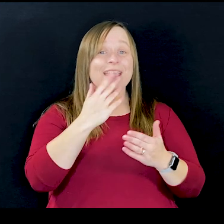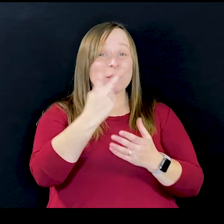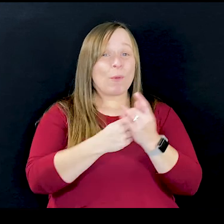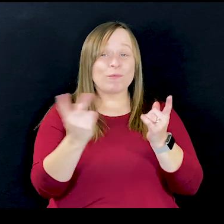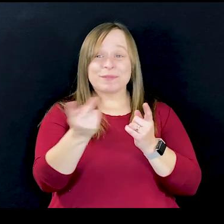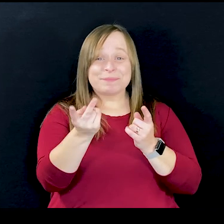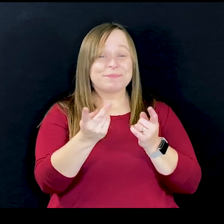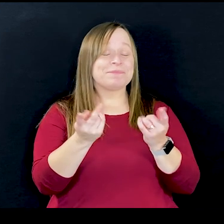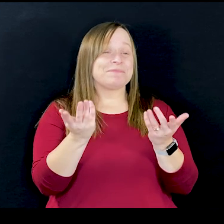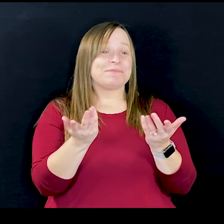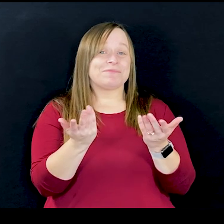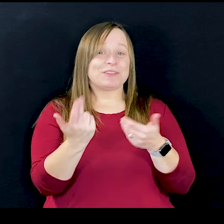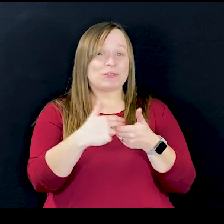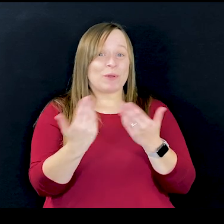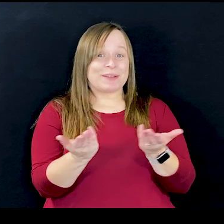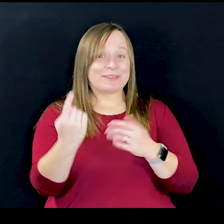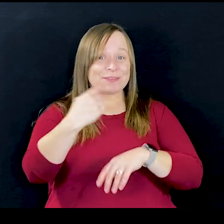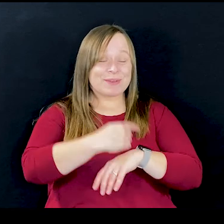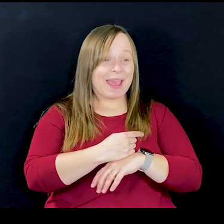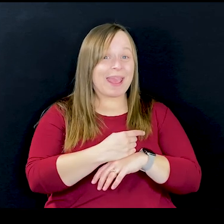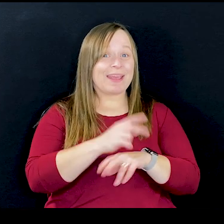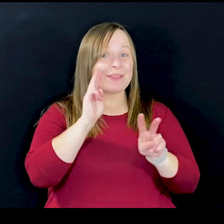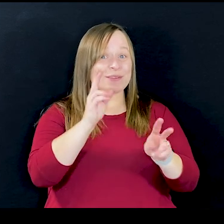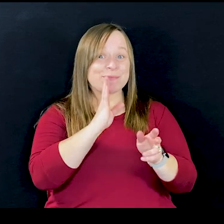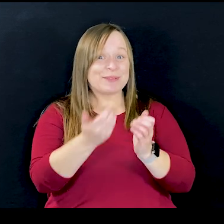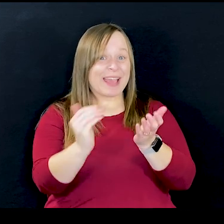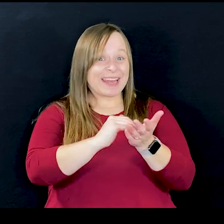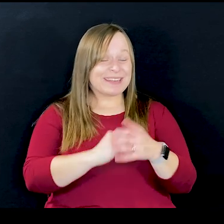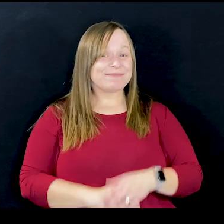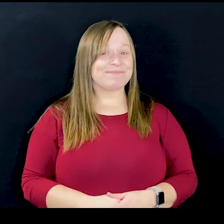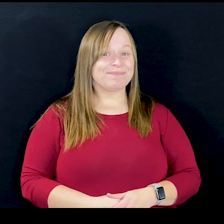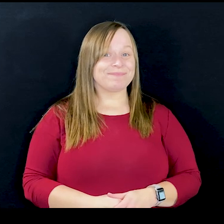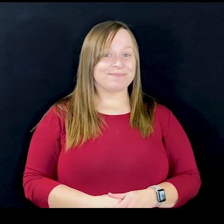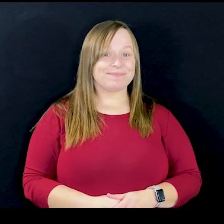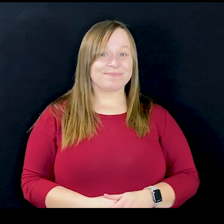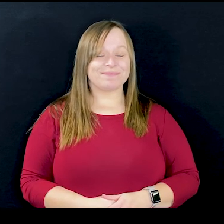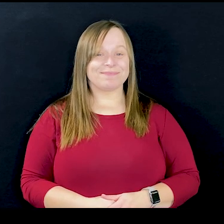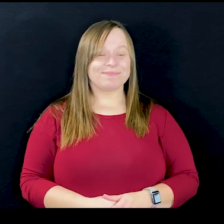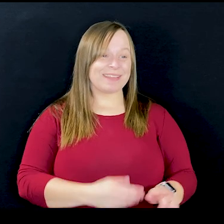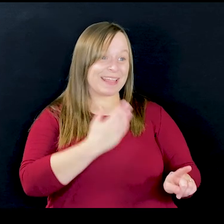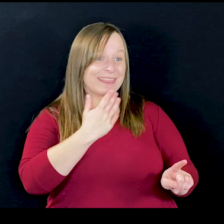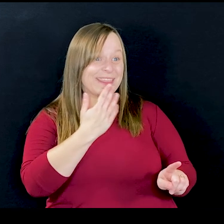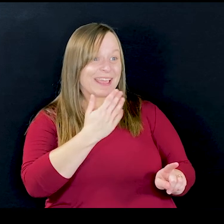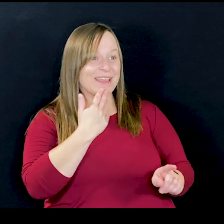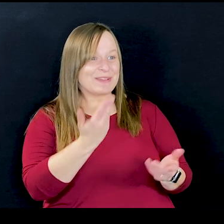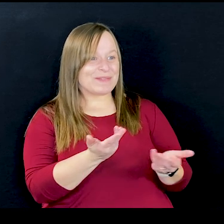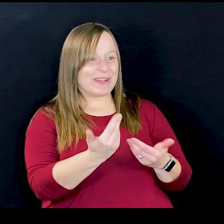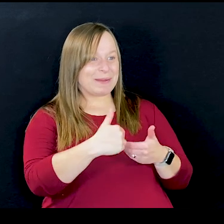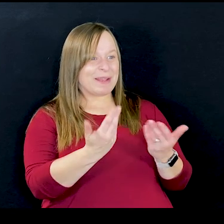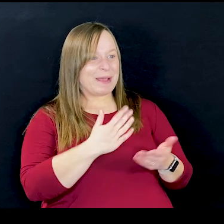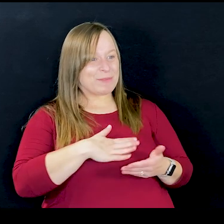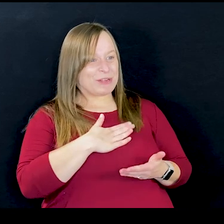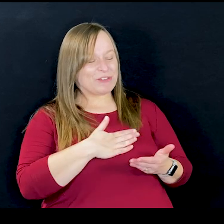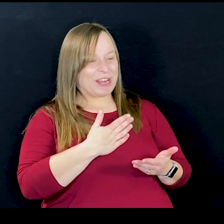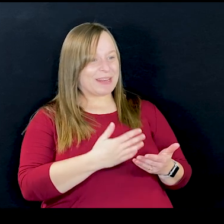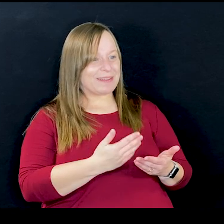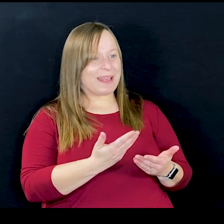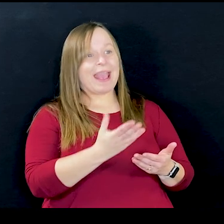Thank you both so much for being here today, and I look forward to speaking to you again. All right, thank you for having me. I appreciate it.